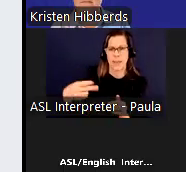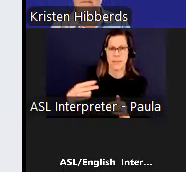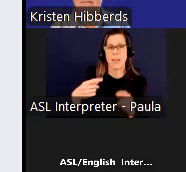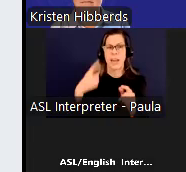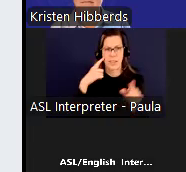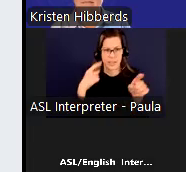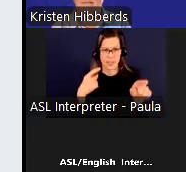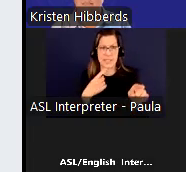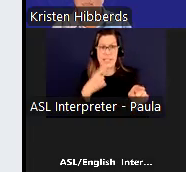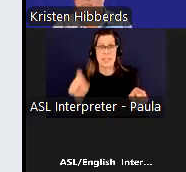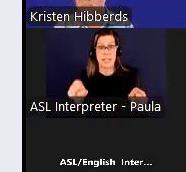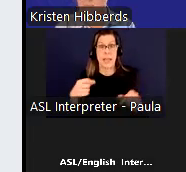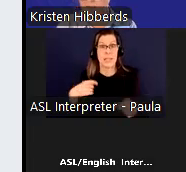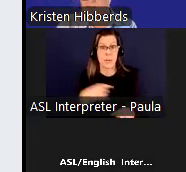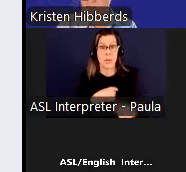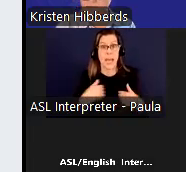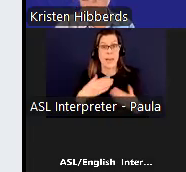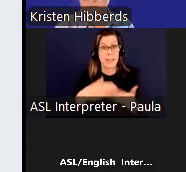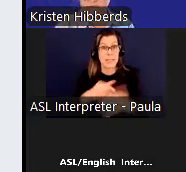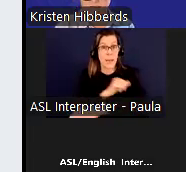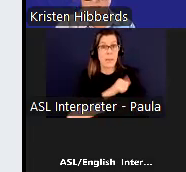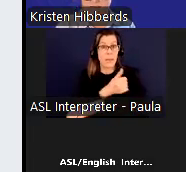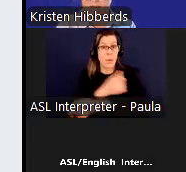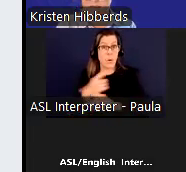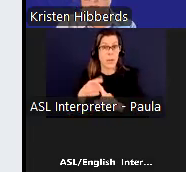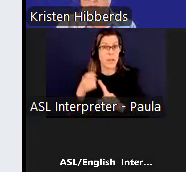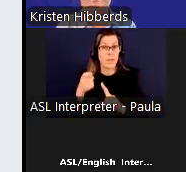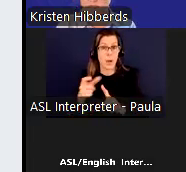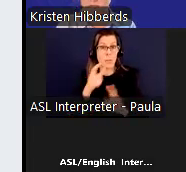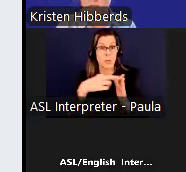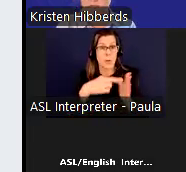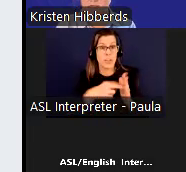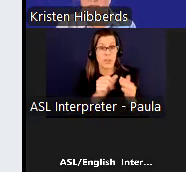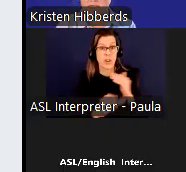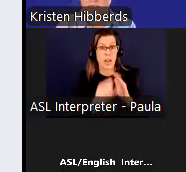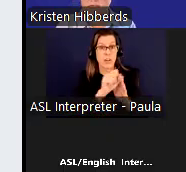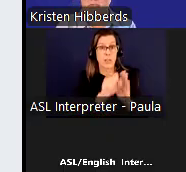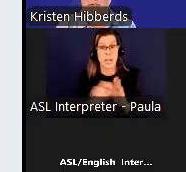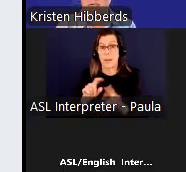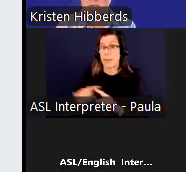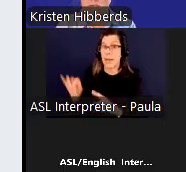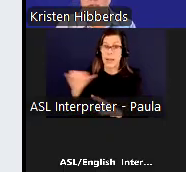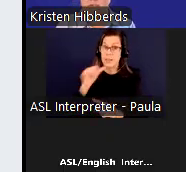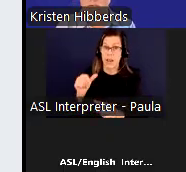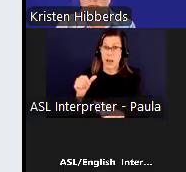we get some authority from the ones that are registered with the state. But if they're not, we would still, you know,